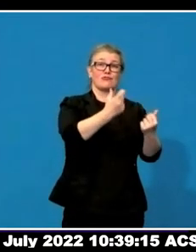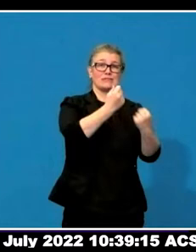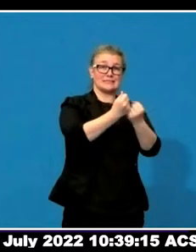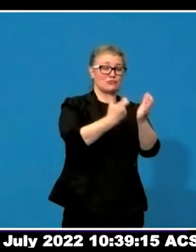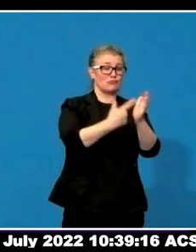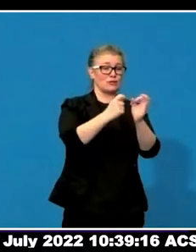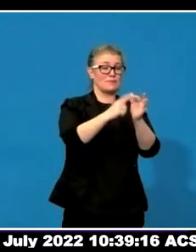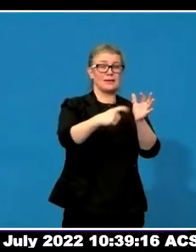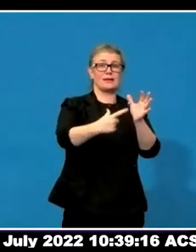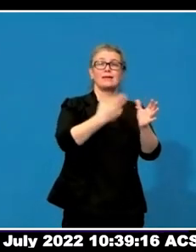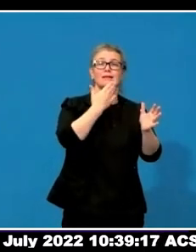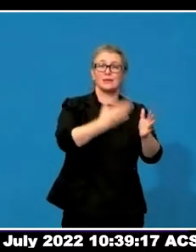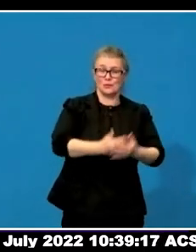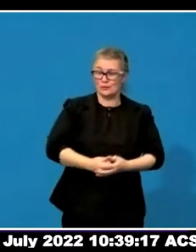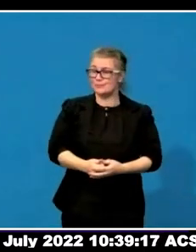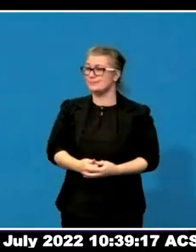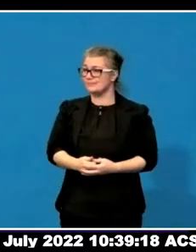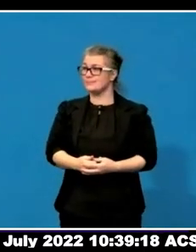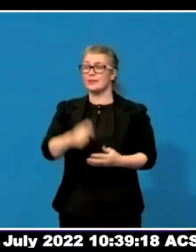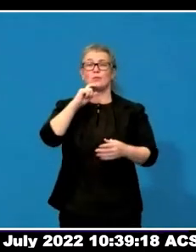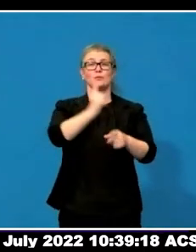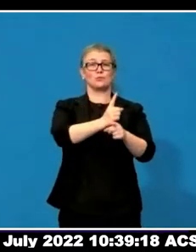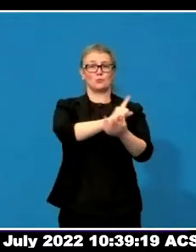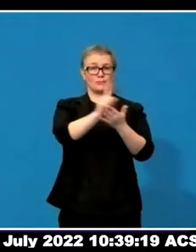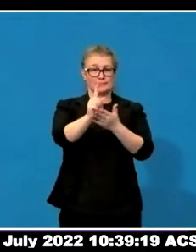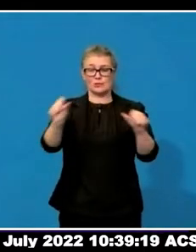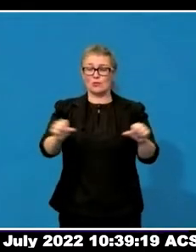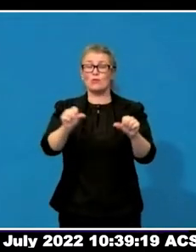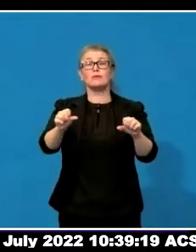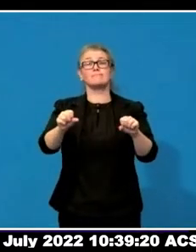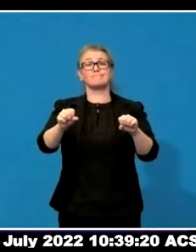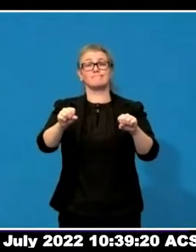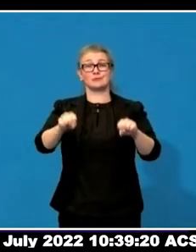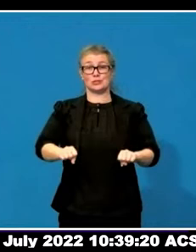I will take appearances from other parties, starting with parties who are represented in